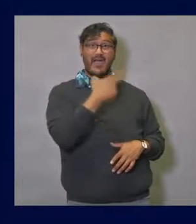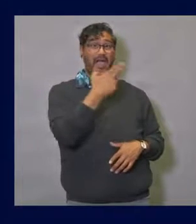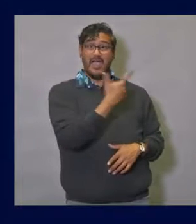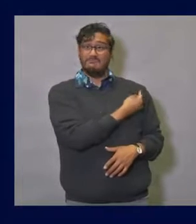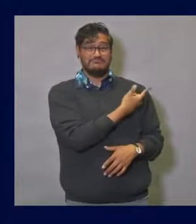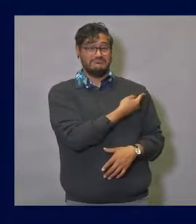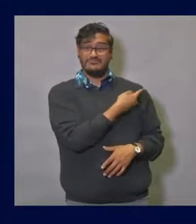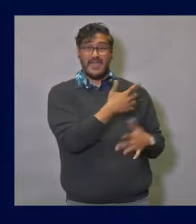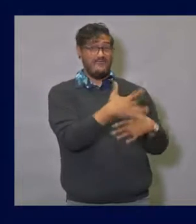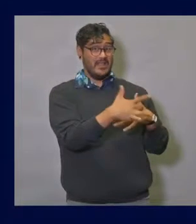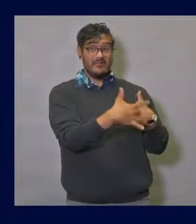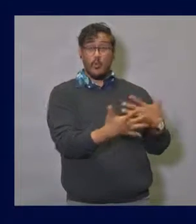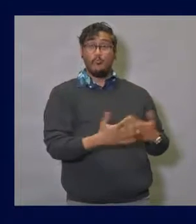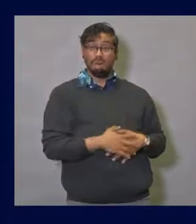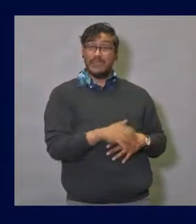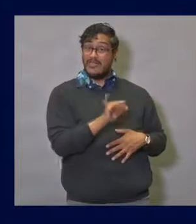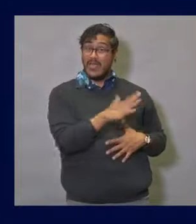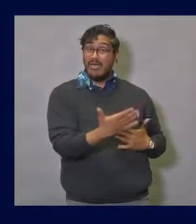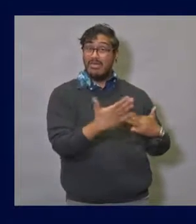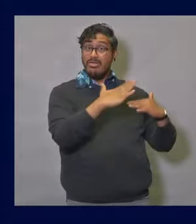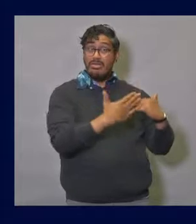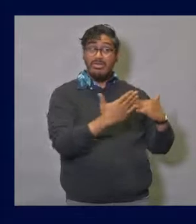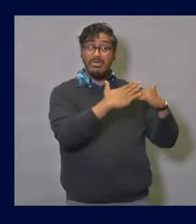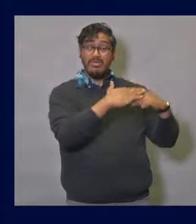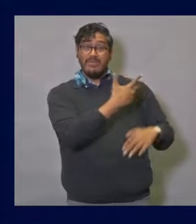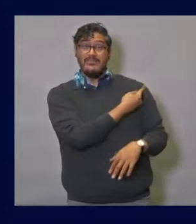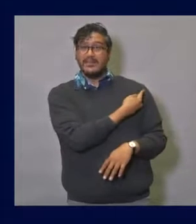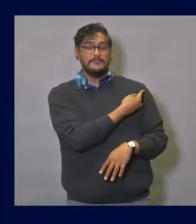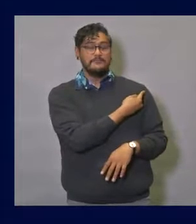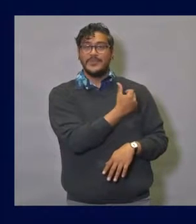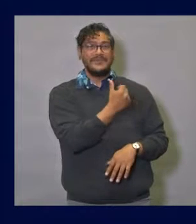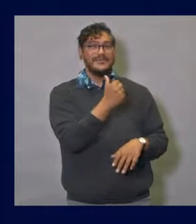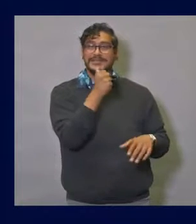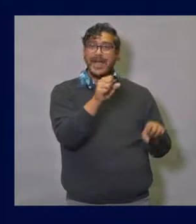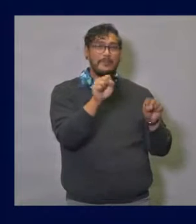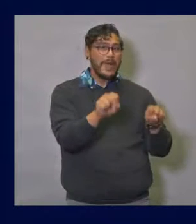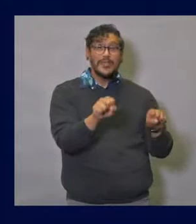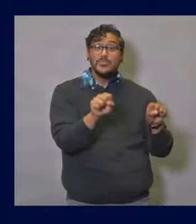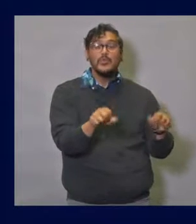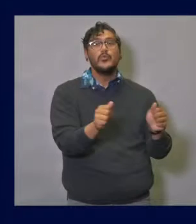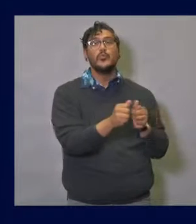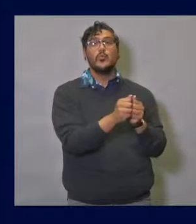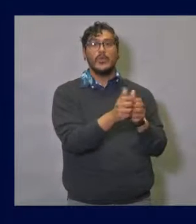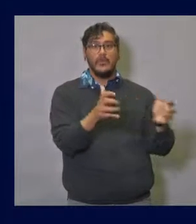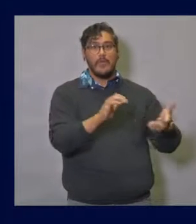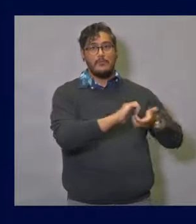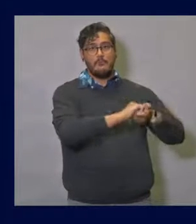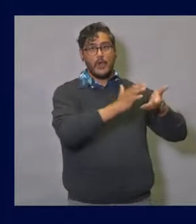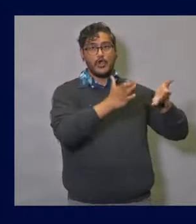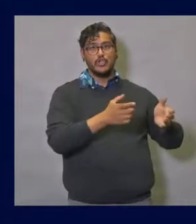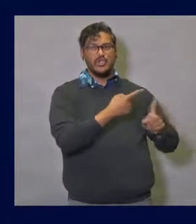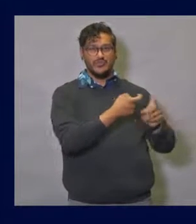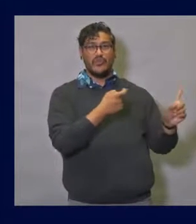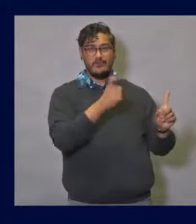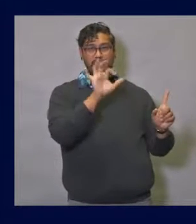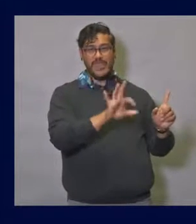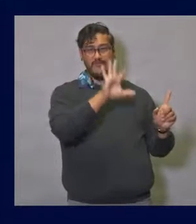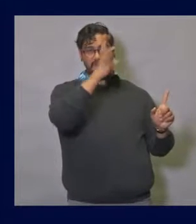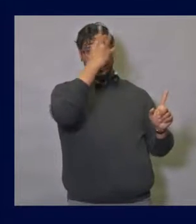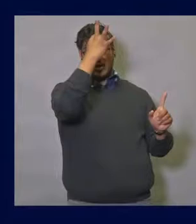AND HAVE LOWER VACCINATION RATES. THE INCREASES IN VACCINATION